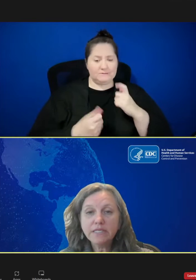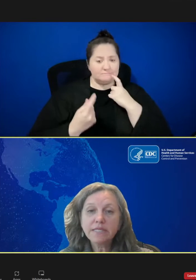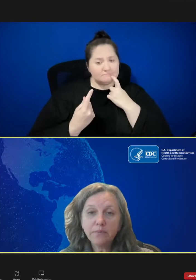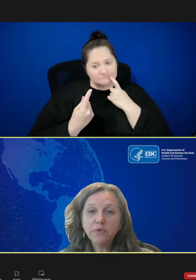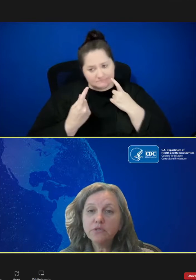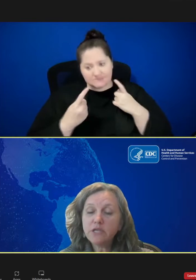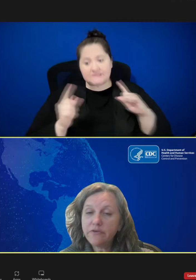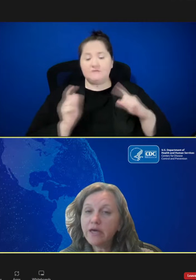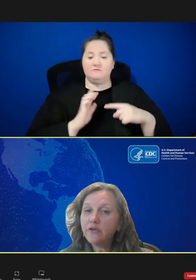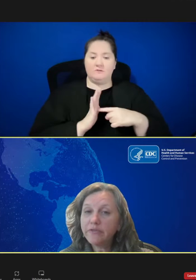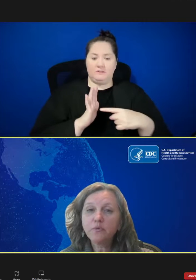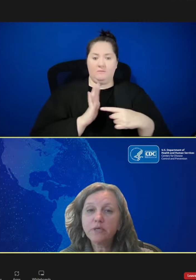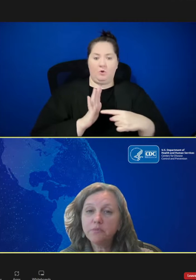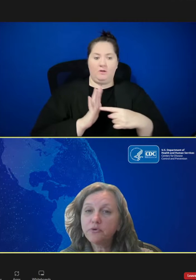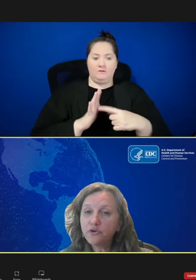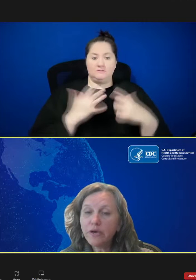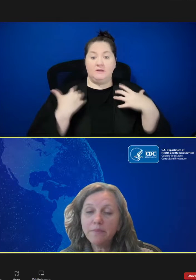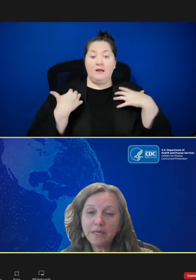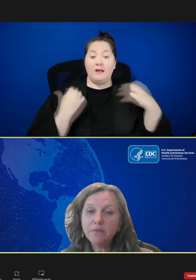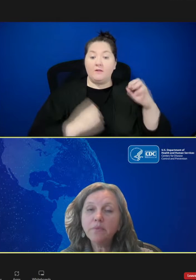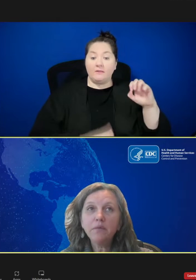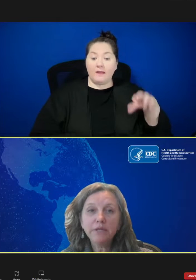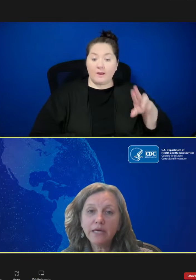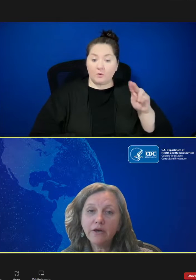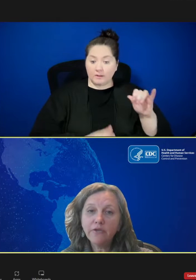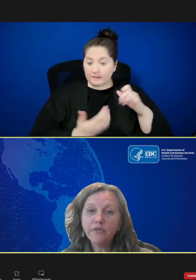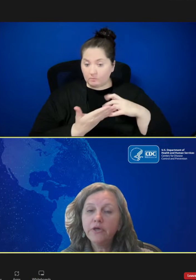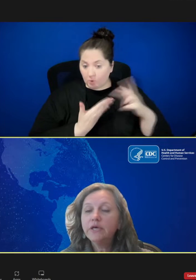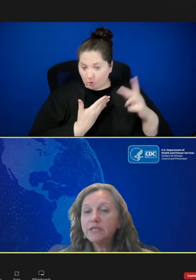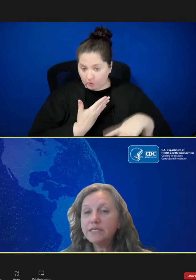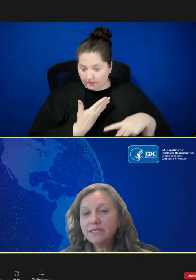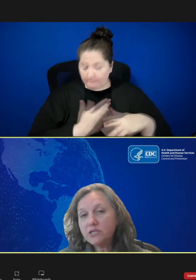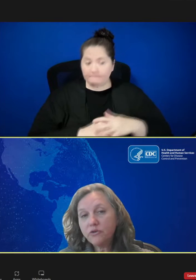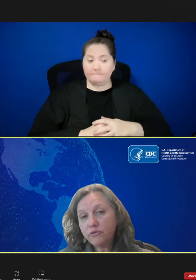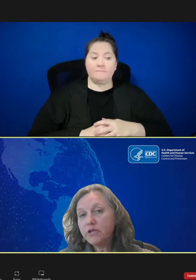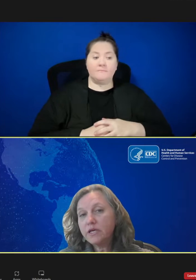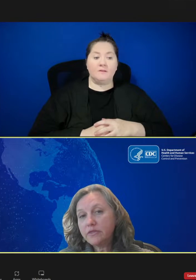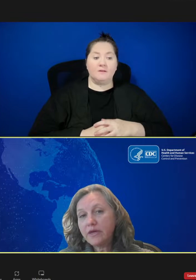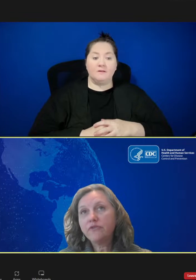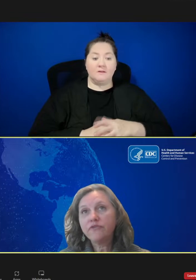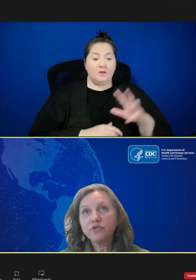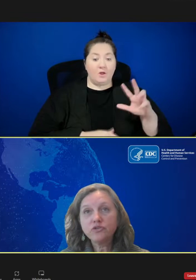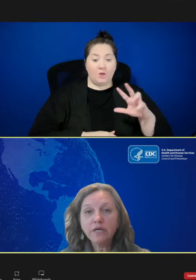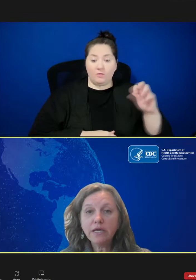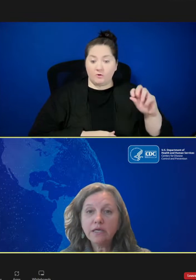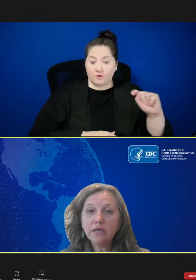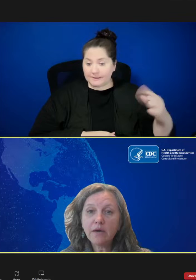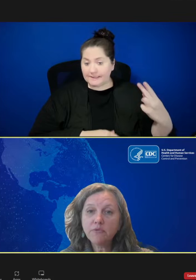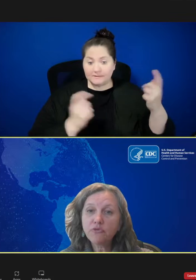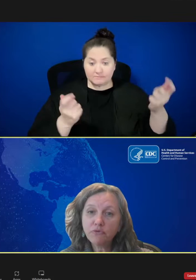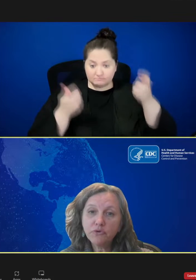examples of a health equity program in public health. This is our 30th anniversary. And through